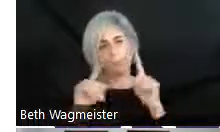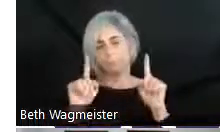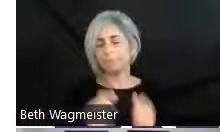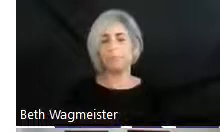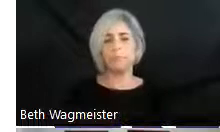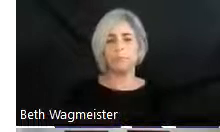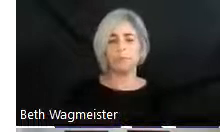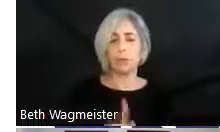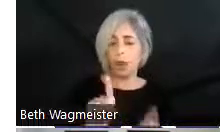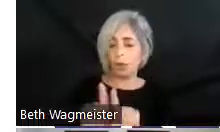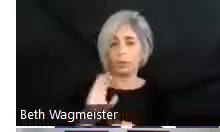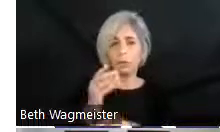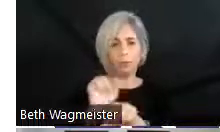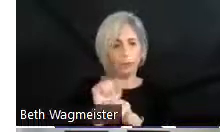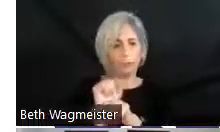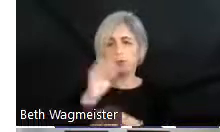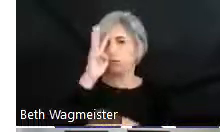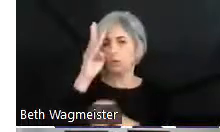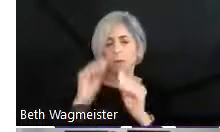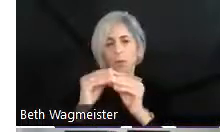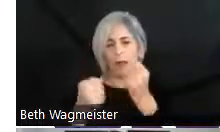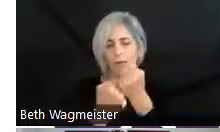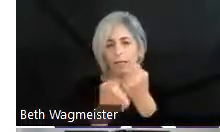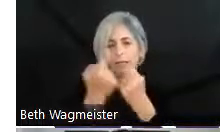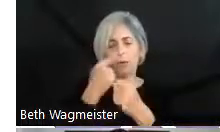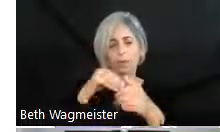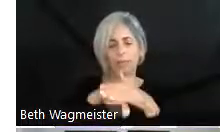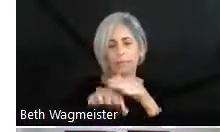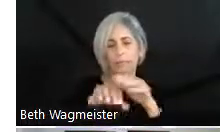This is also our job, isn't it? Creating more advocates for accessibility. Let's get started